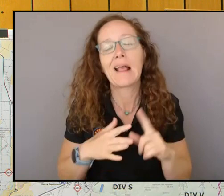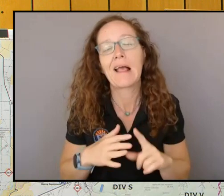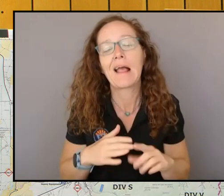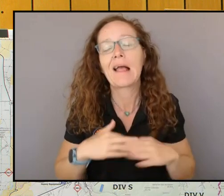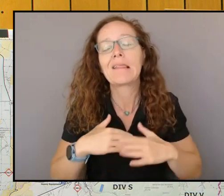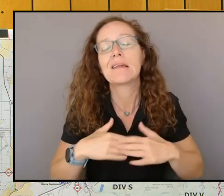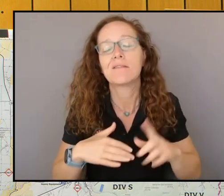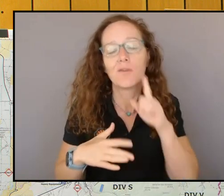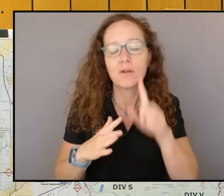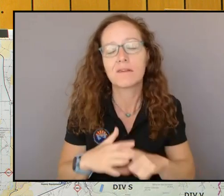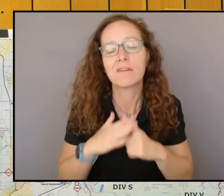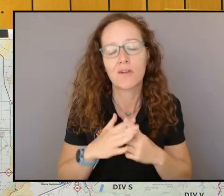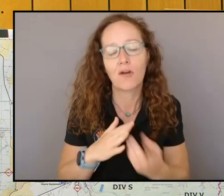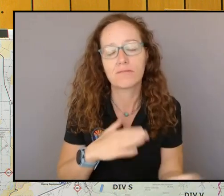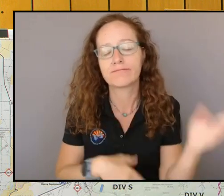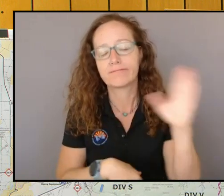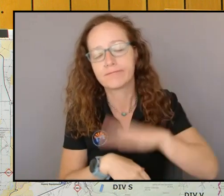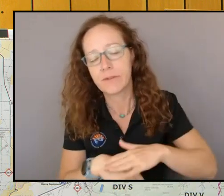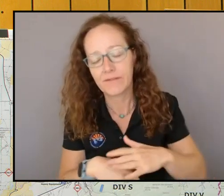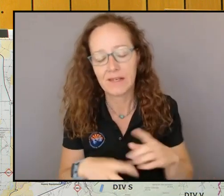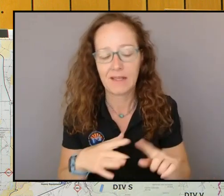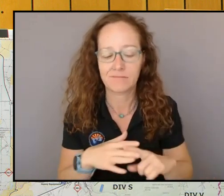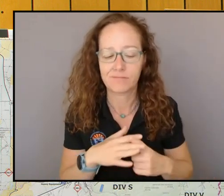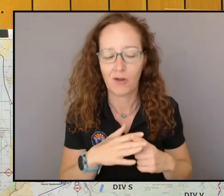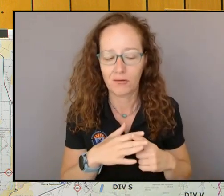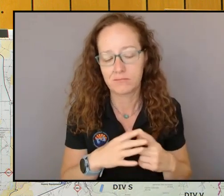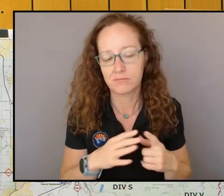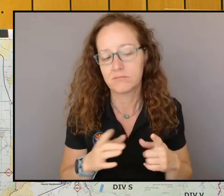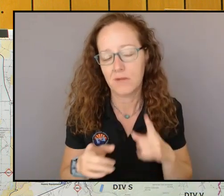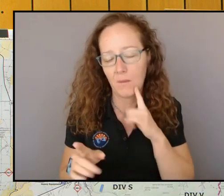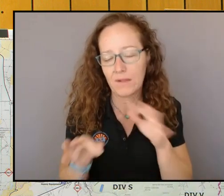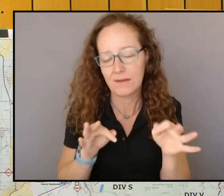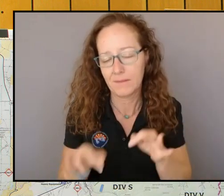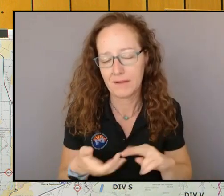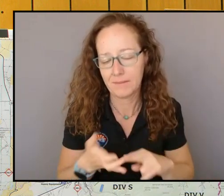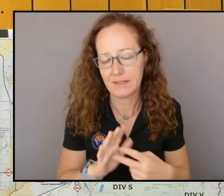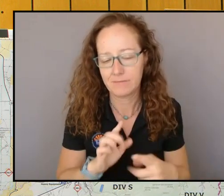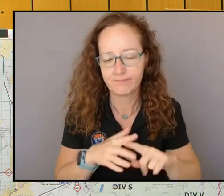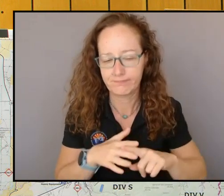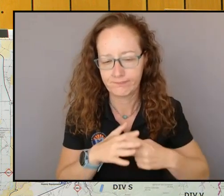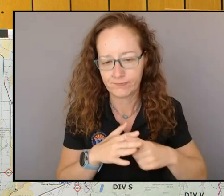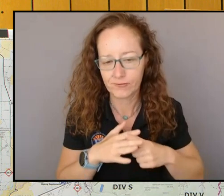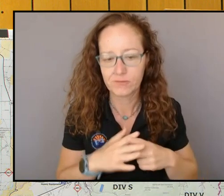a moment. Some of the, you know. There's-- One of